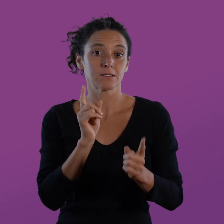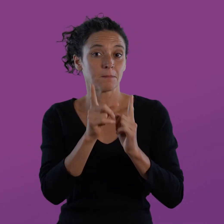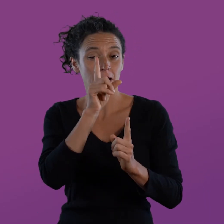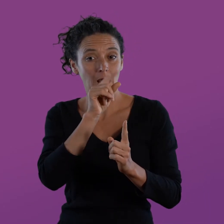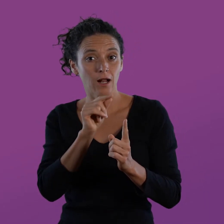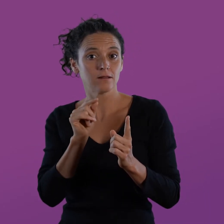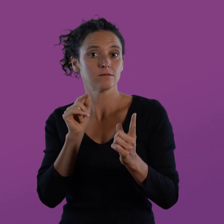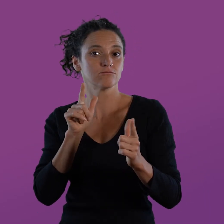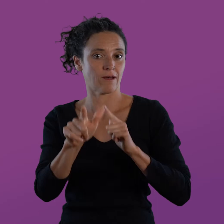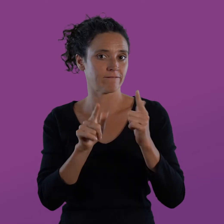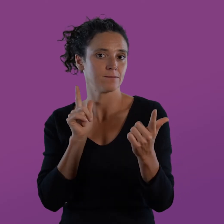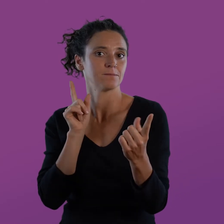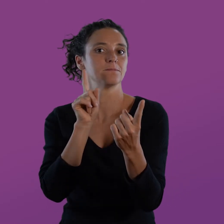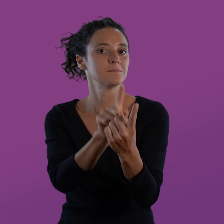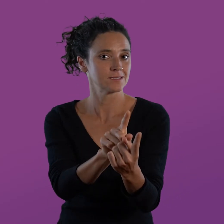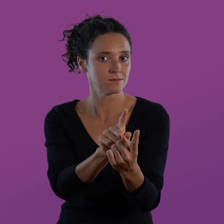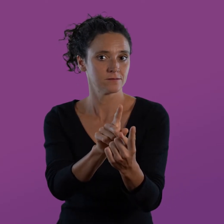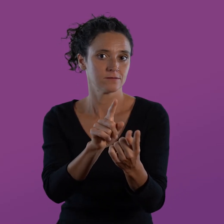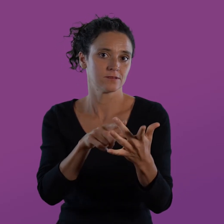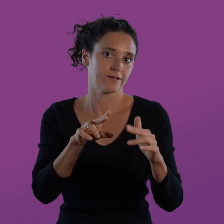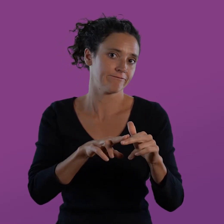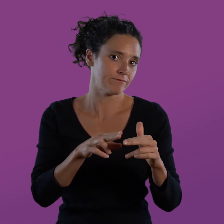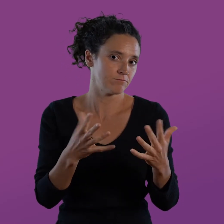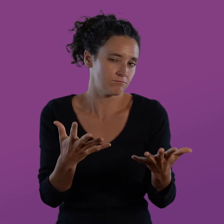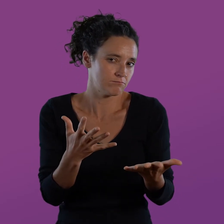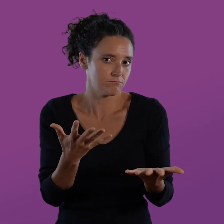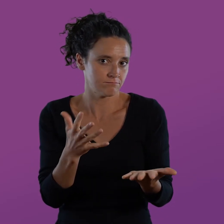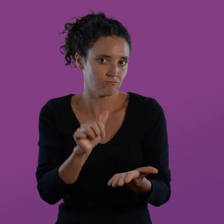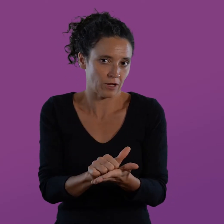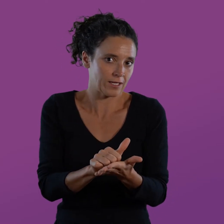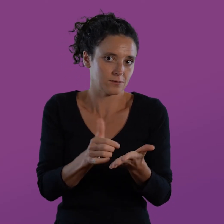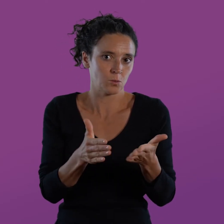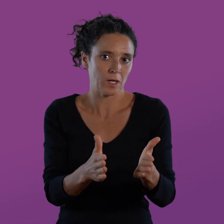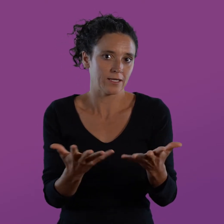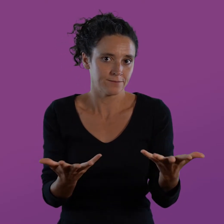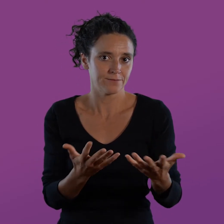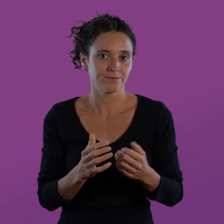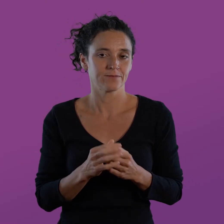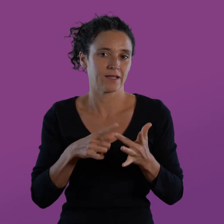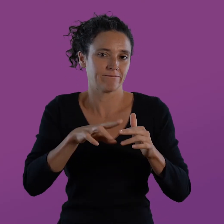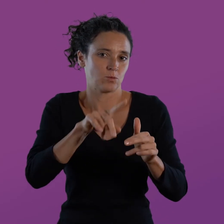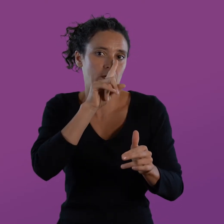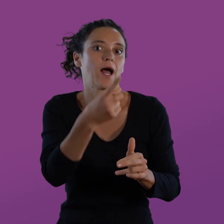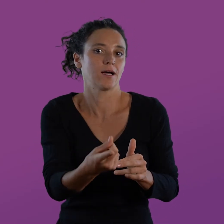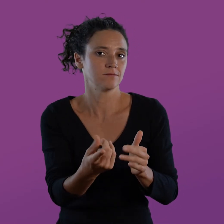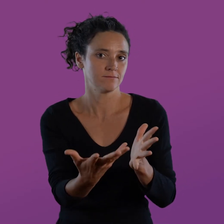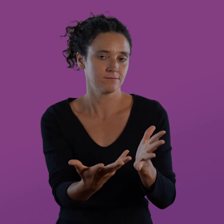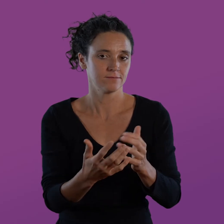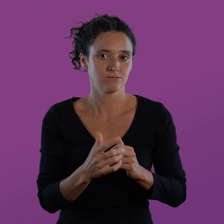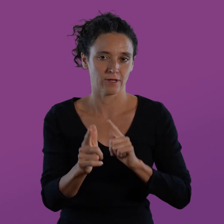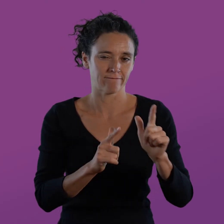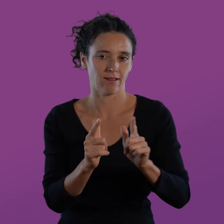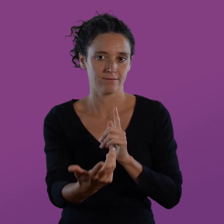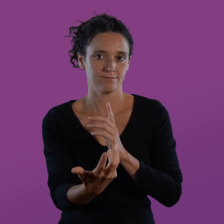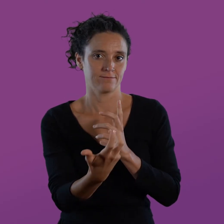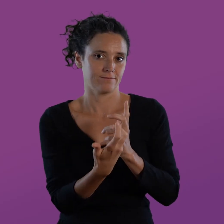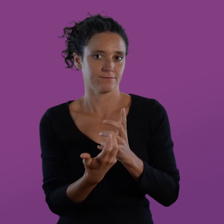Commissioners may travel to engage with people who cannot travel - themselves or where this option is more effective.